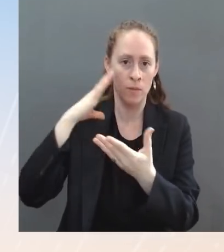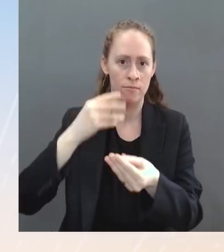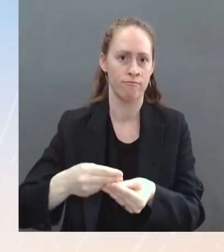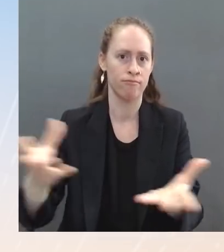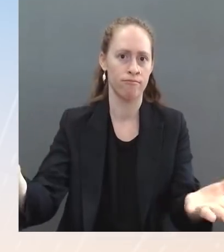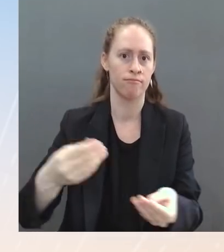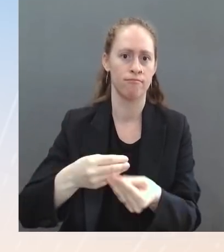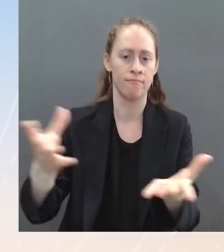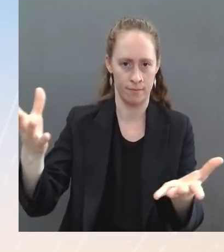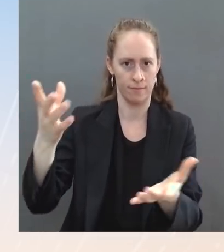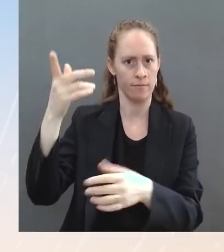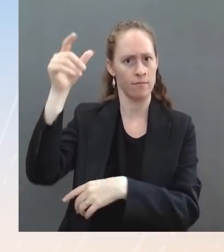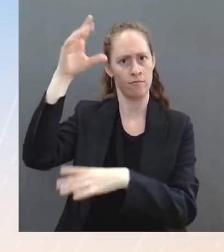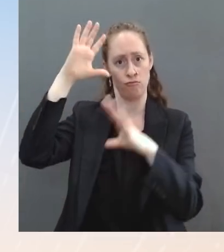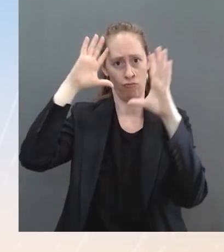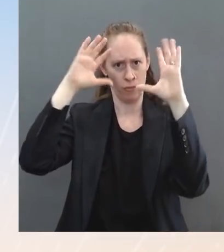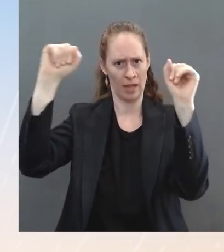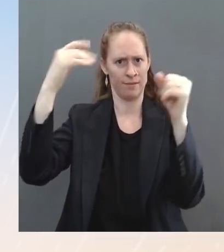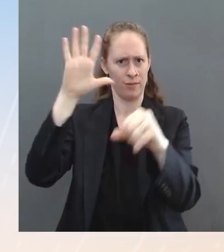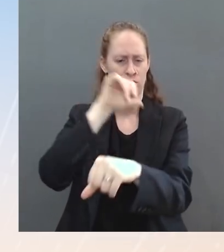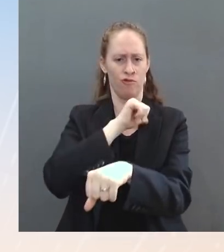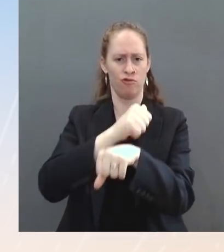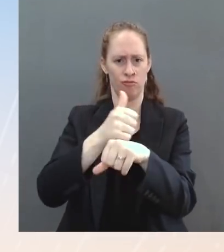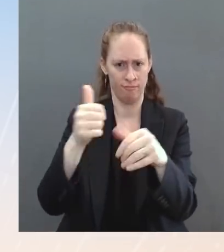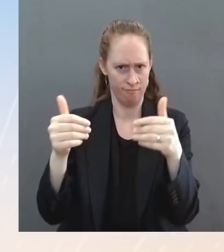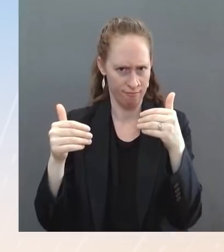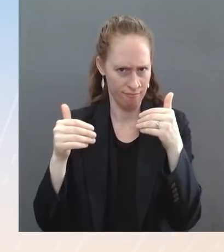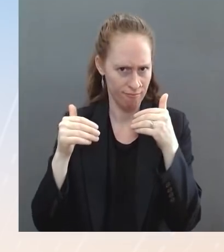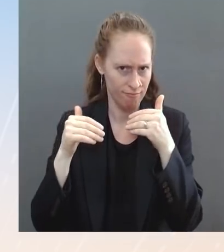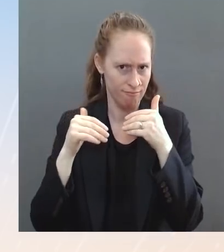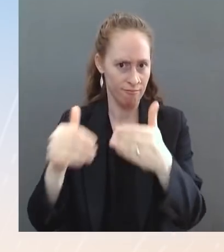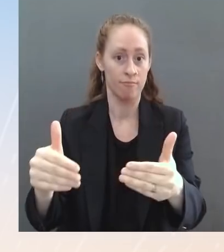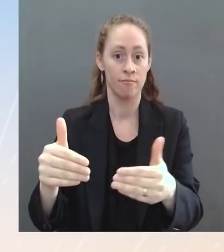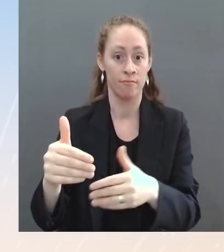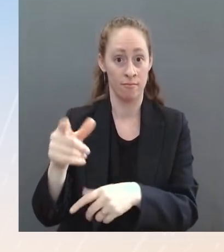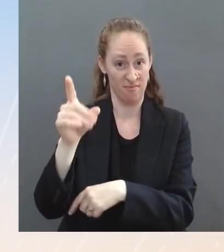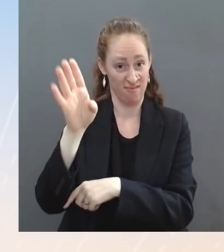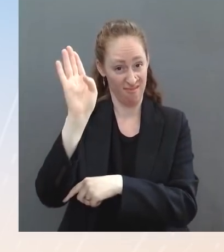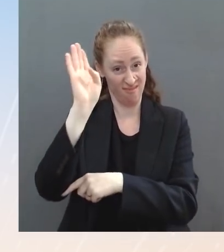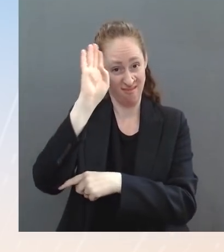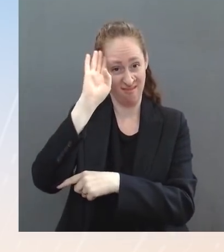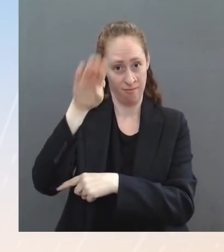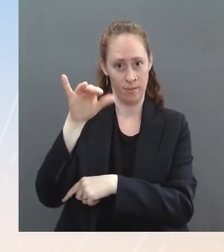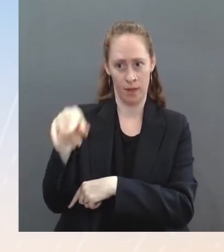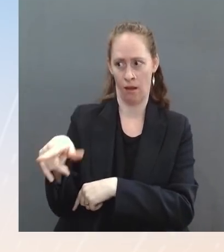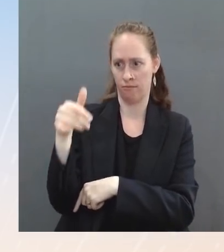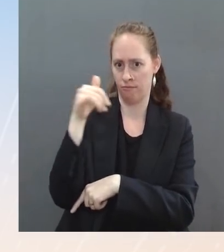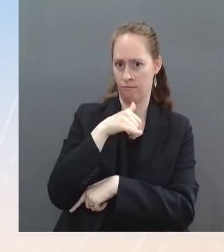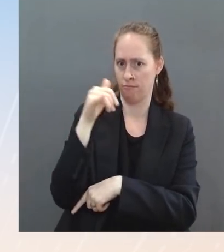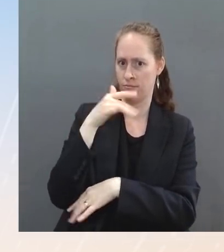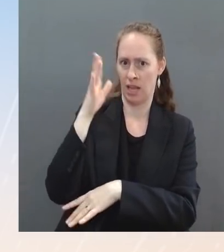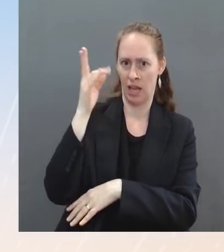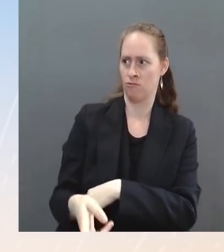from the Strategic Petroleum Reserve in American history: 1 million barrels a day for six months.